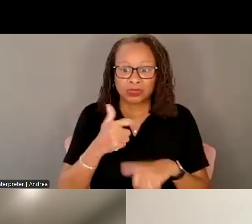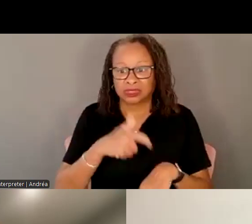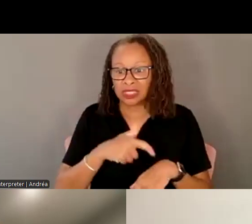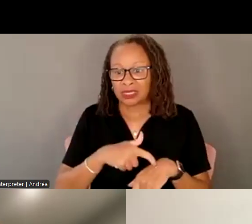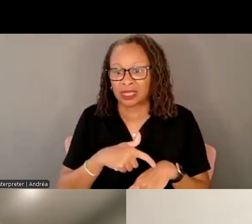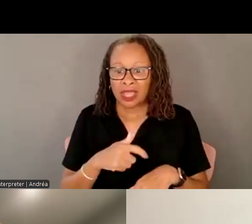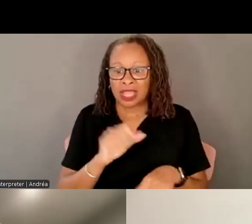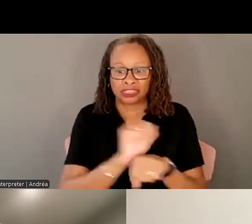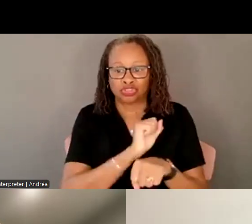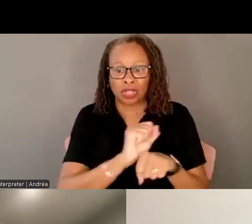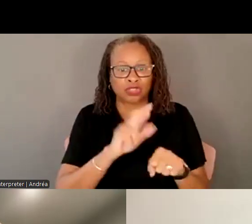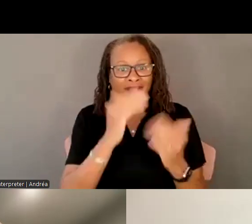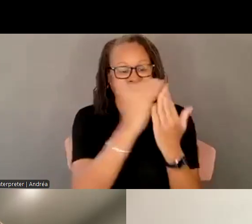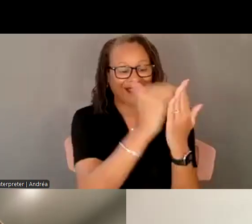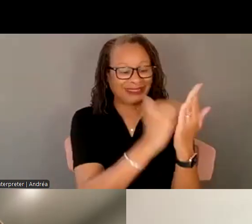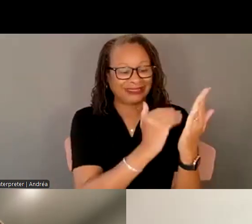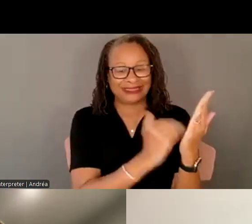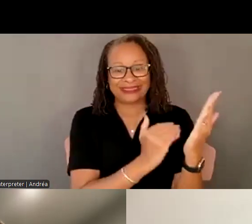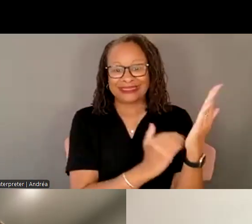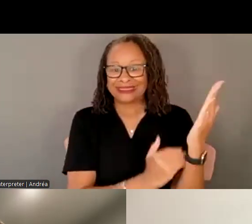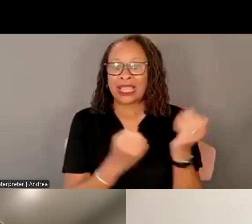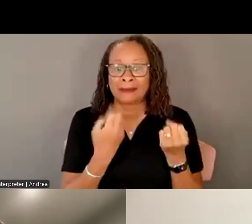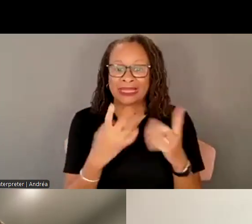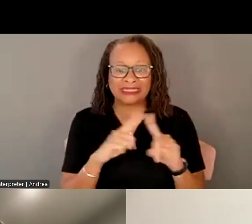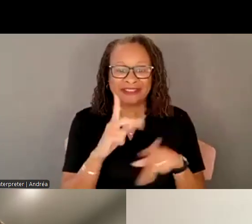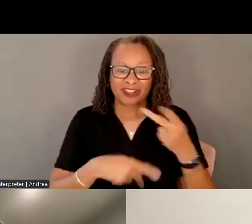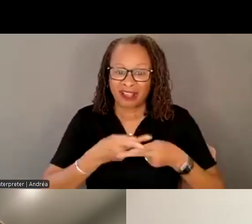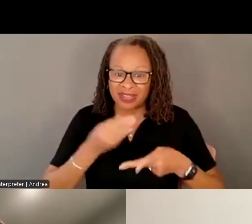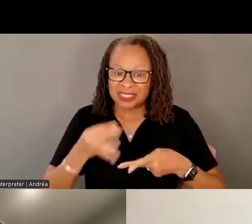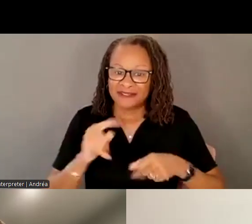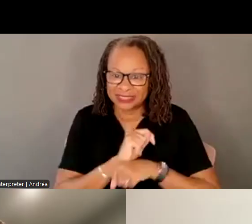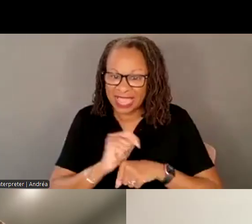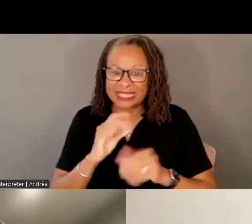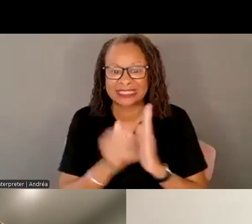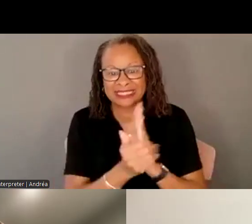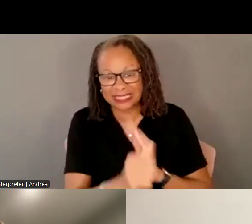Jobs are listed, many, many, many different types of skills are needed.